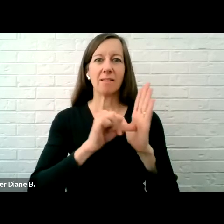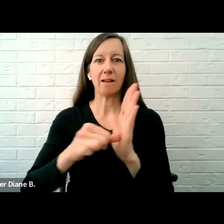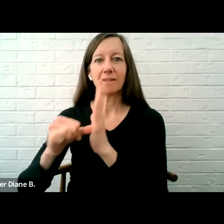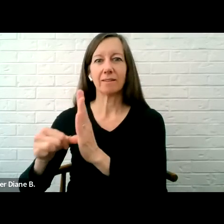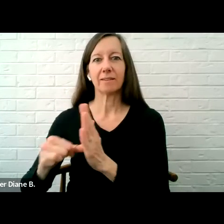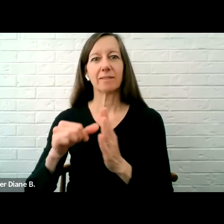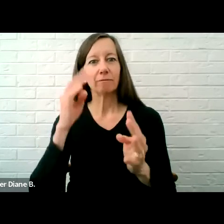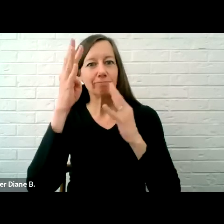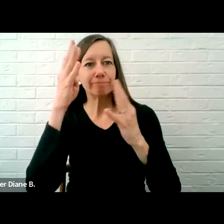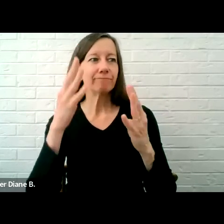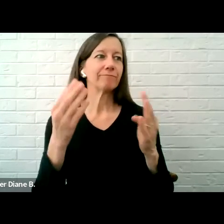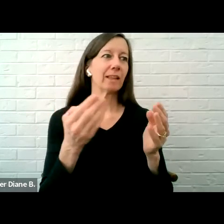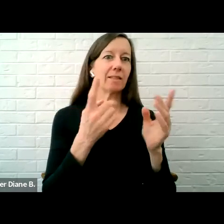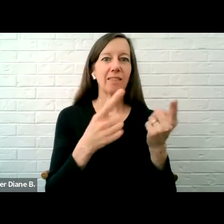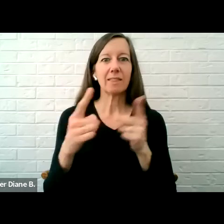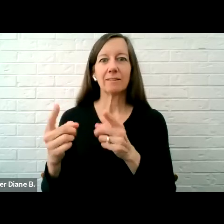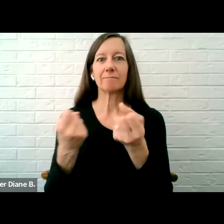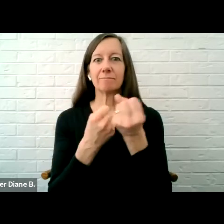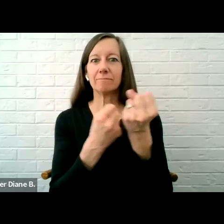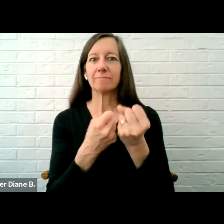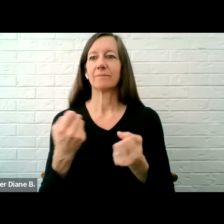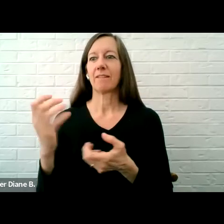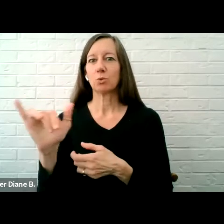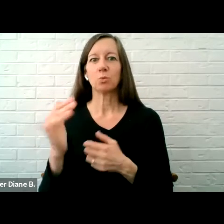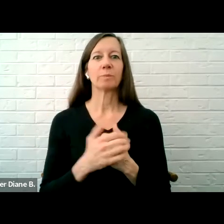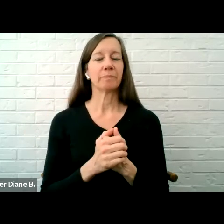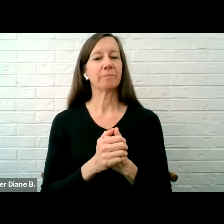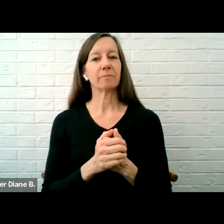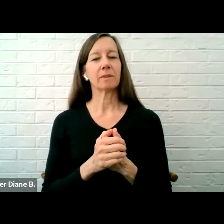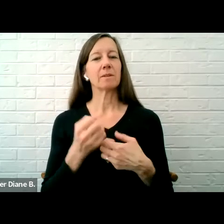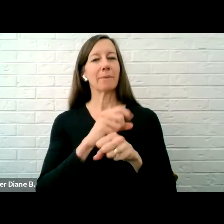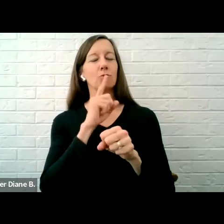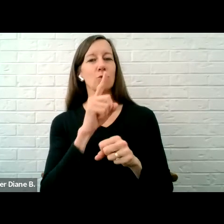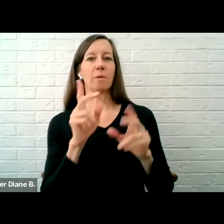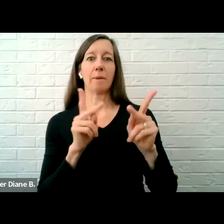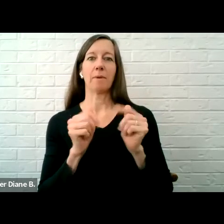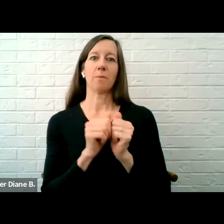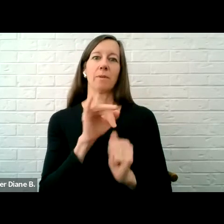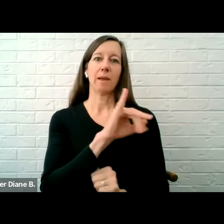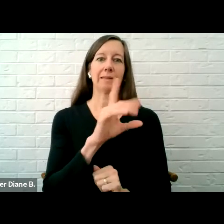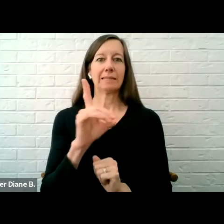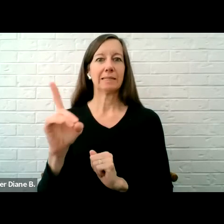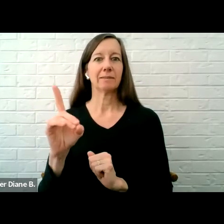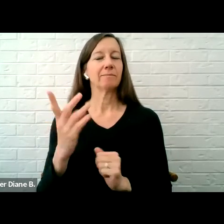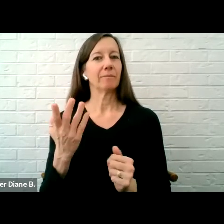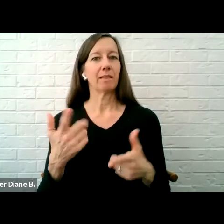And also the advocacy that's happening to ensure that people with Iddd are living in the community.